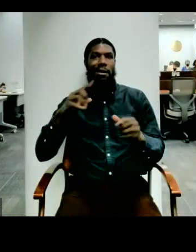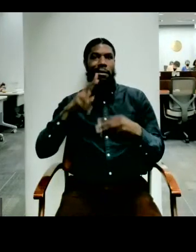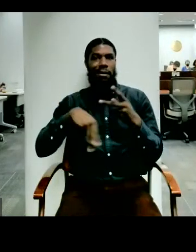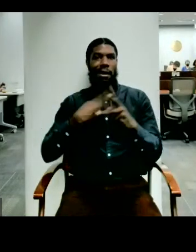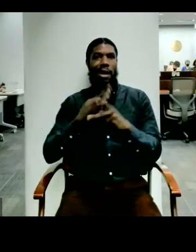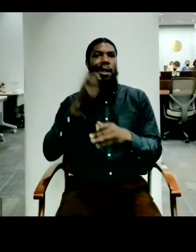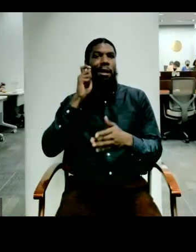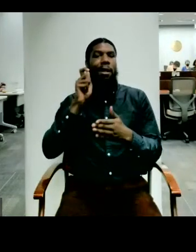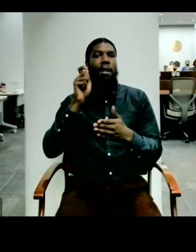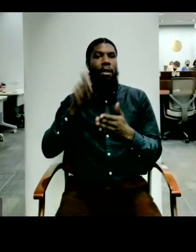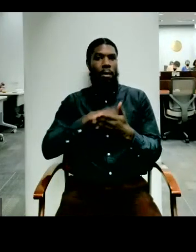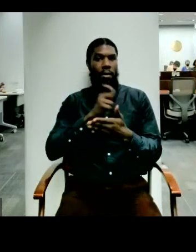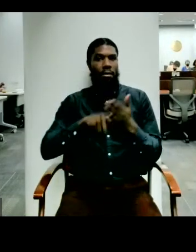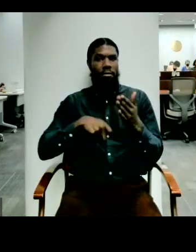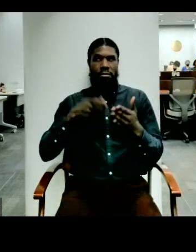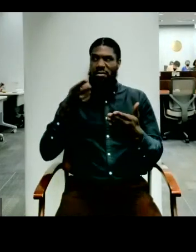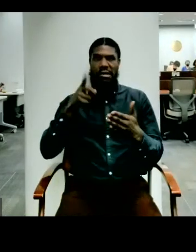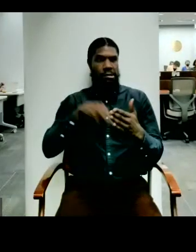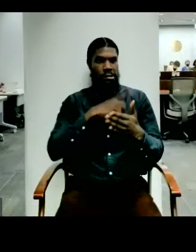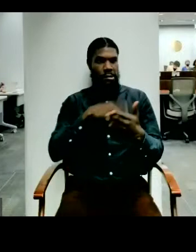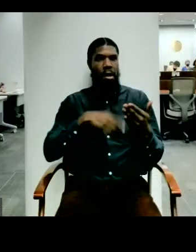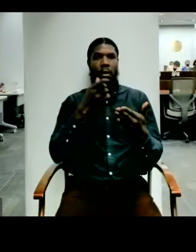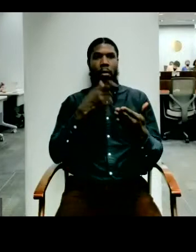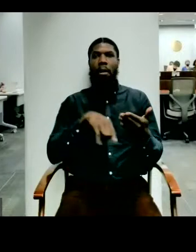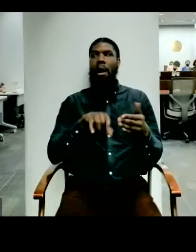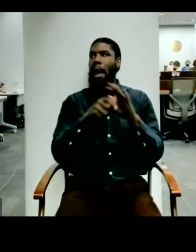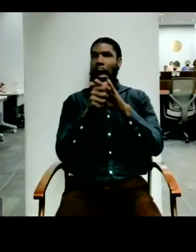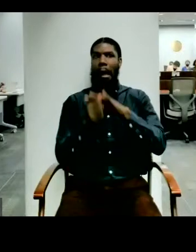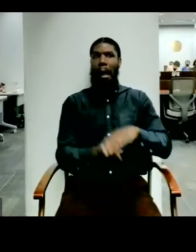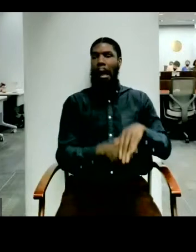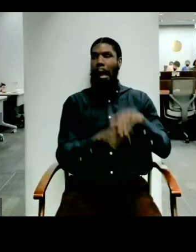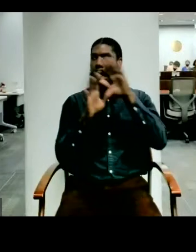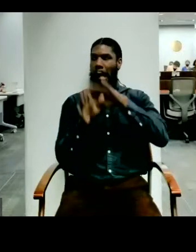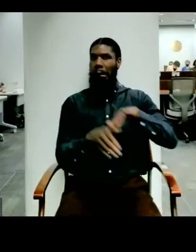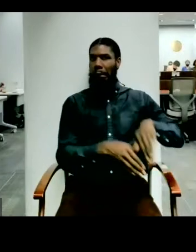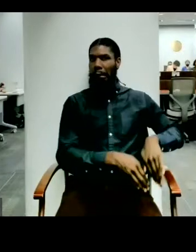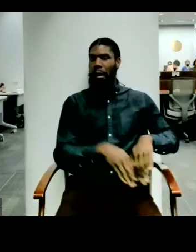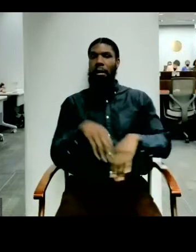Employers will stop being explicit in their discrimination. The reason for not hiring